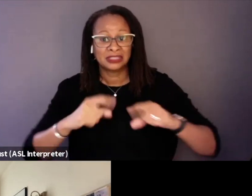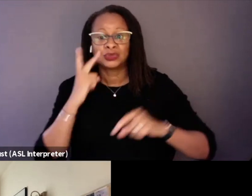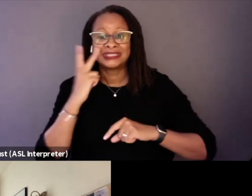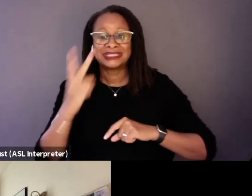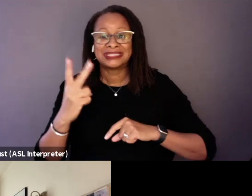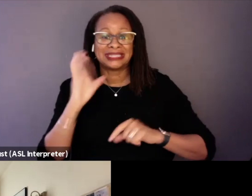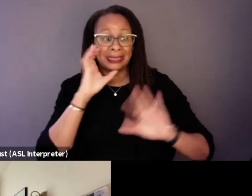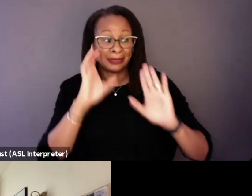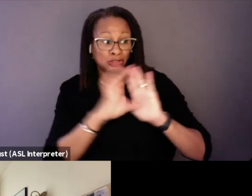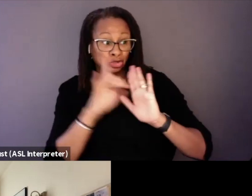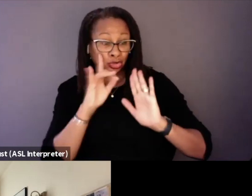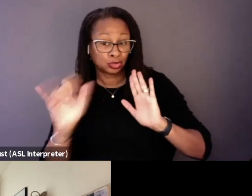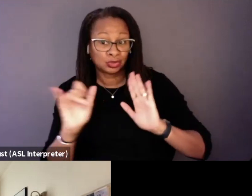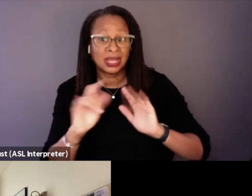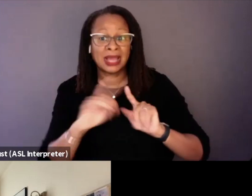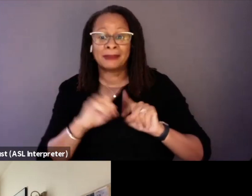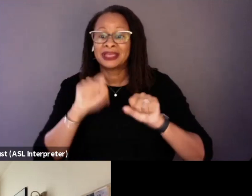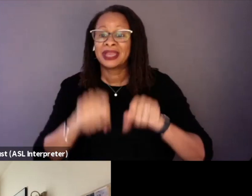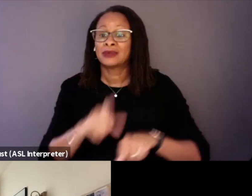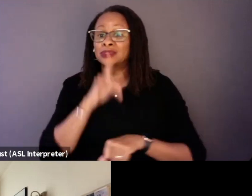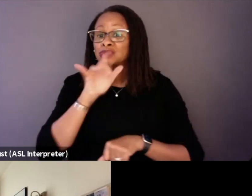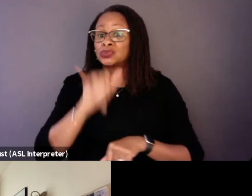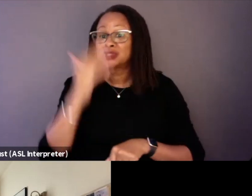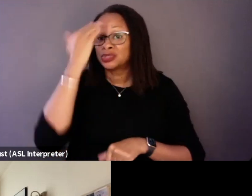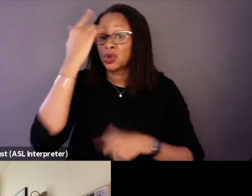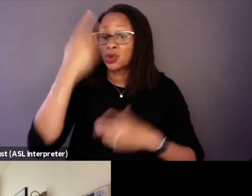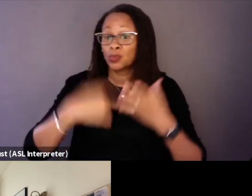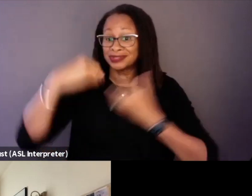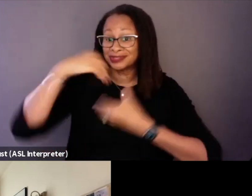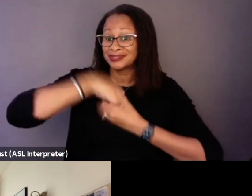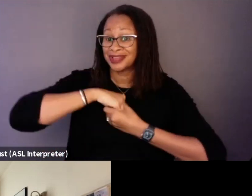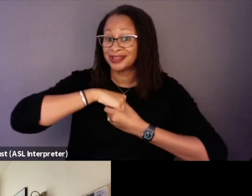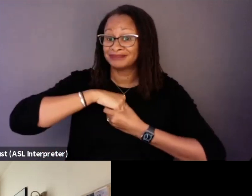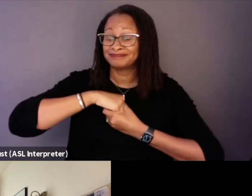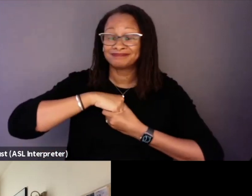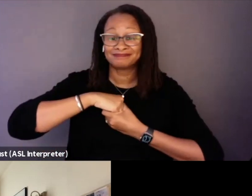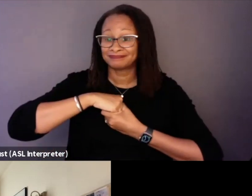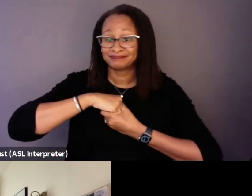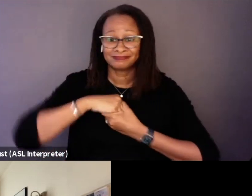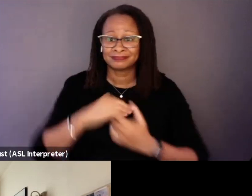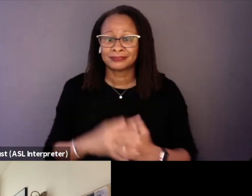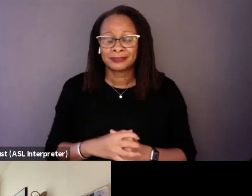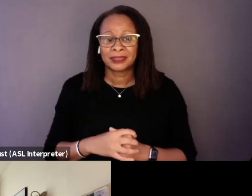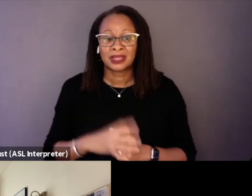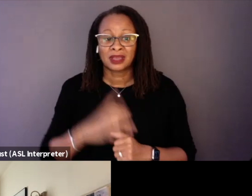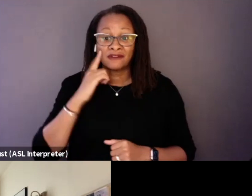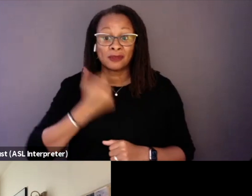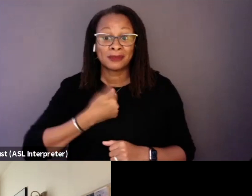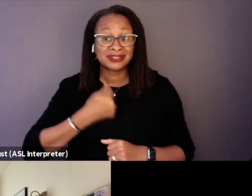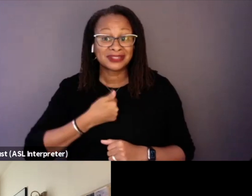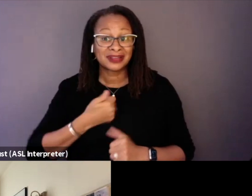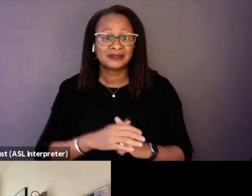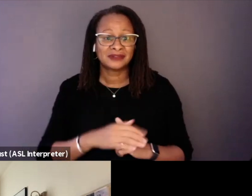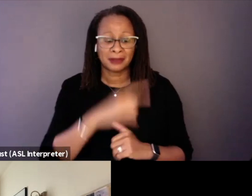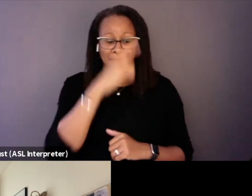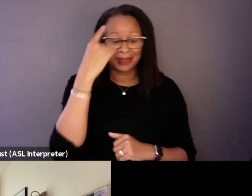but can we truly tell what's inside? And for me, black and white was definitely